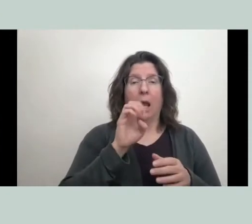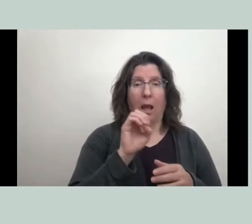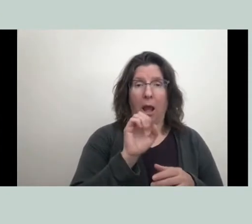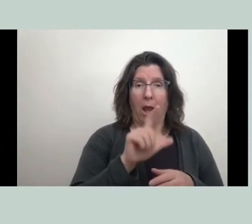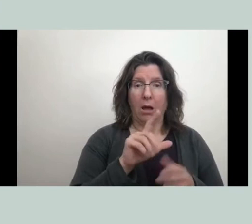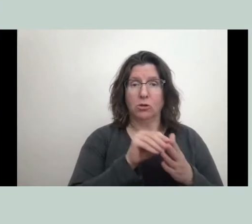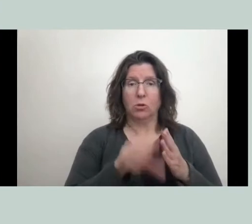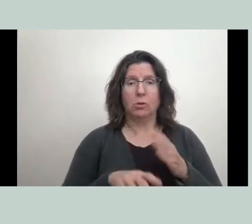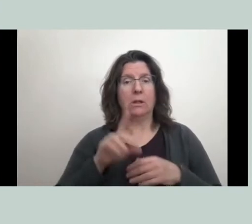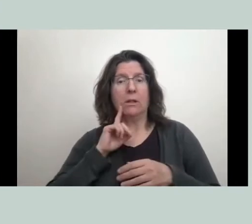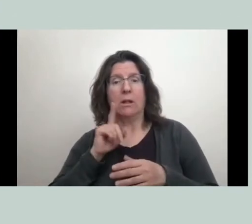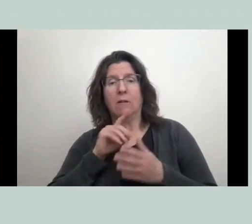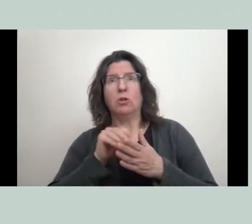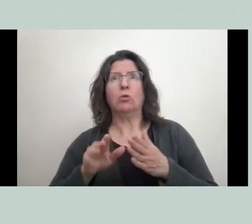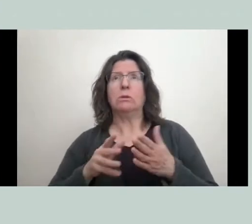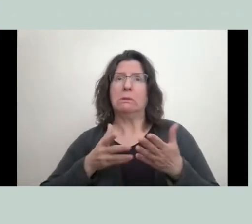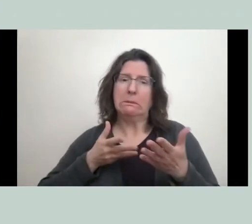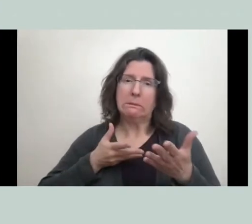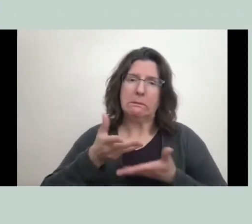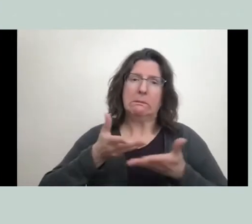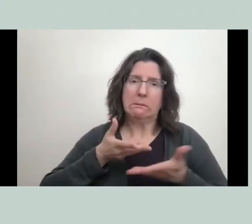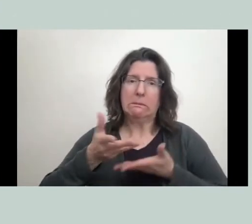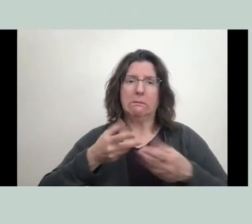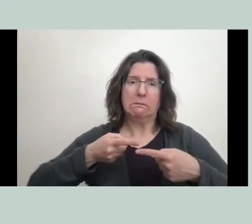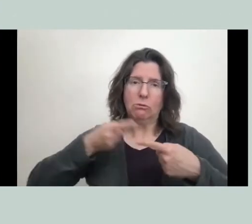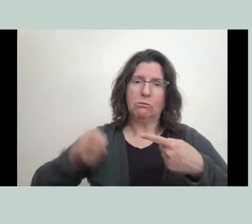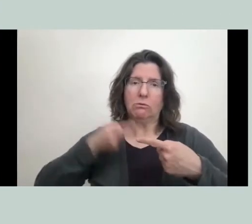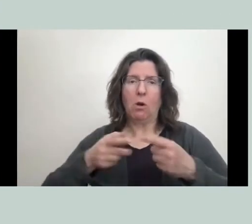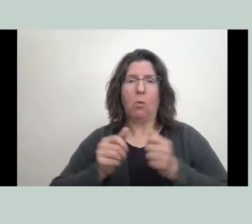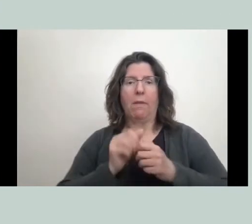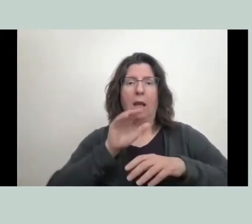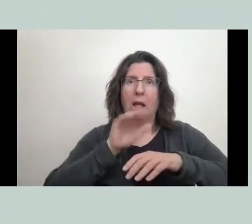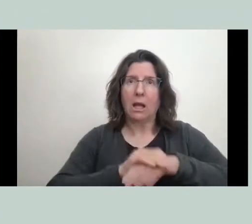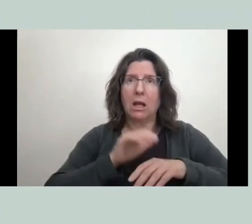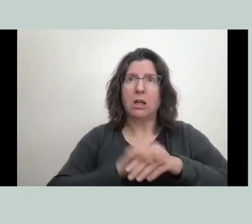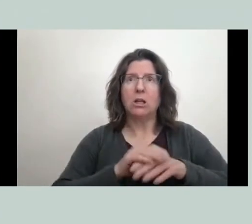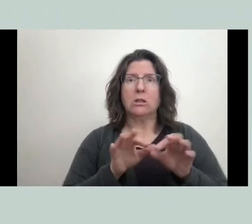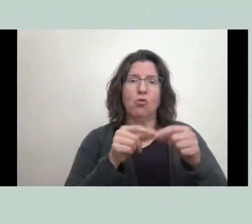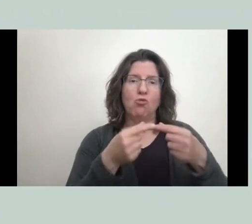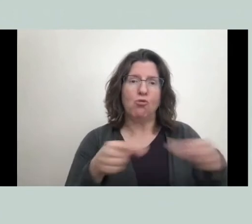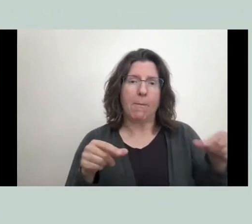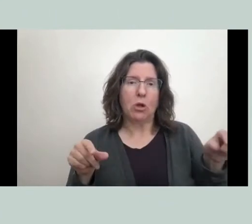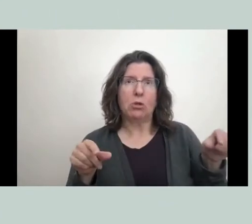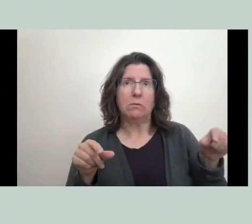Common to both learners is the struggle with the mechanical or grammatical features of English.